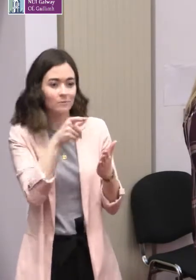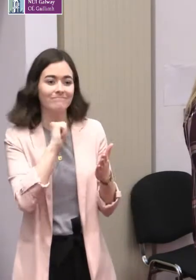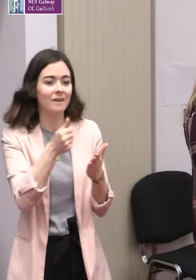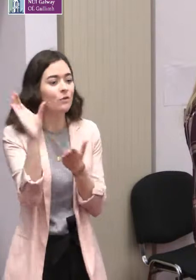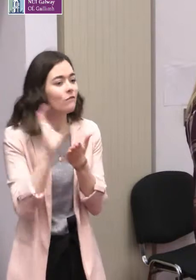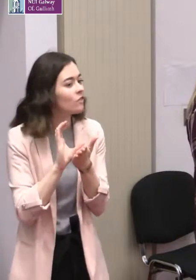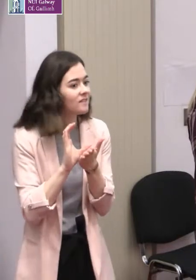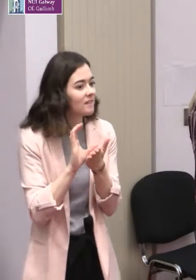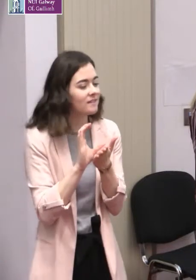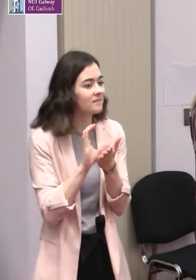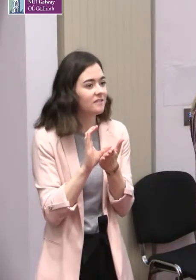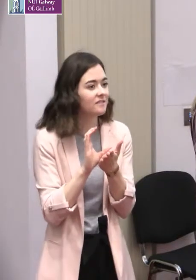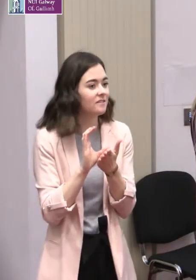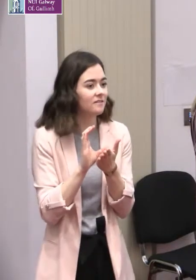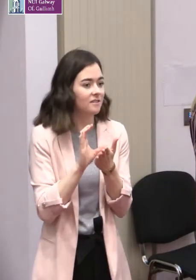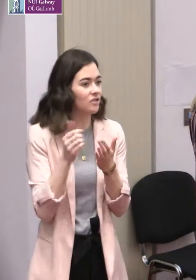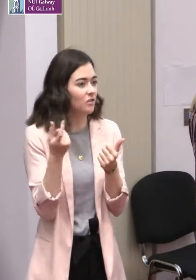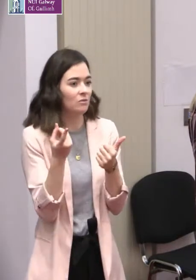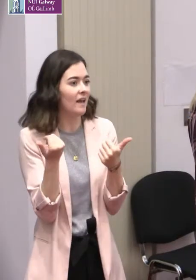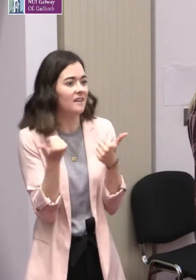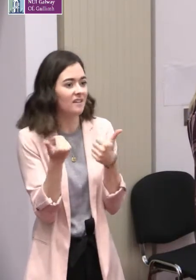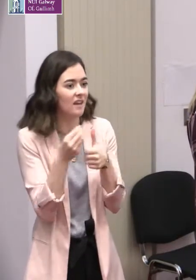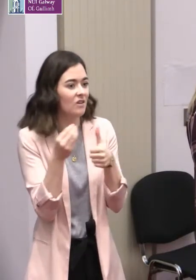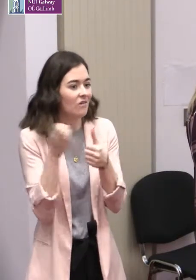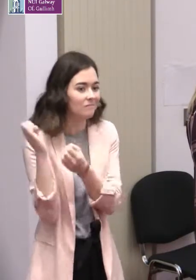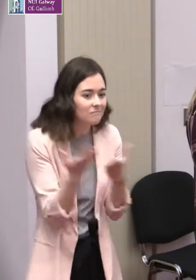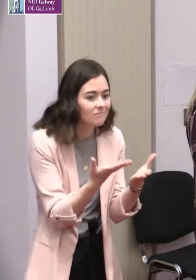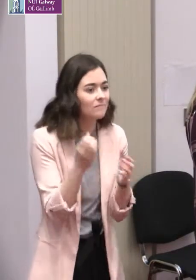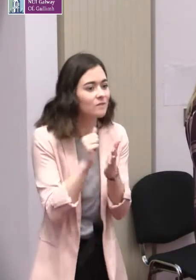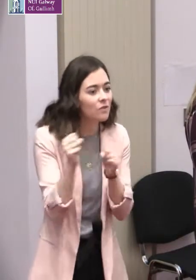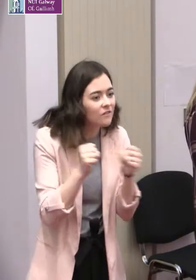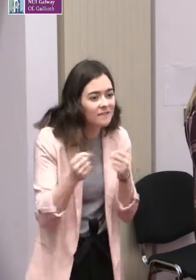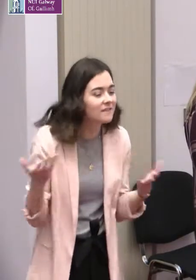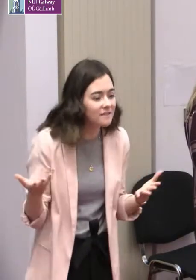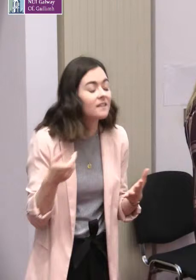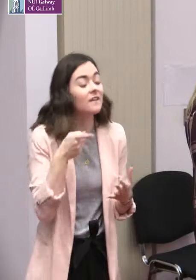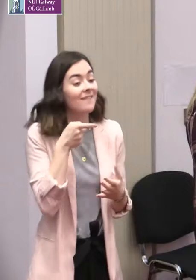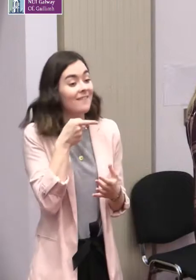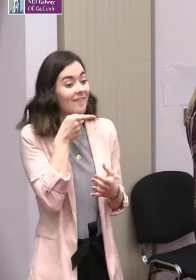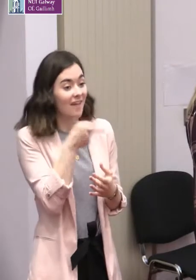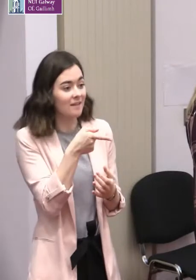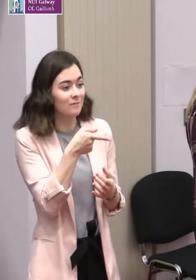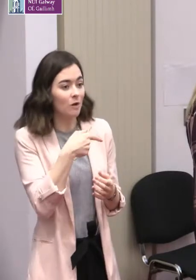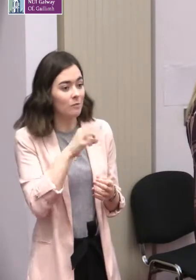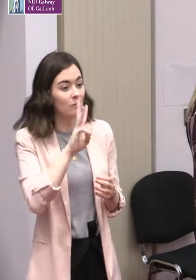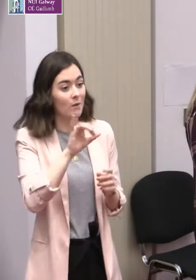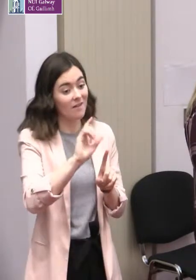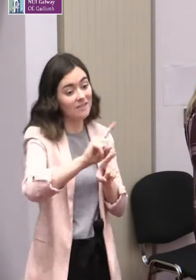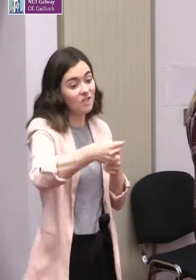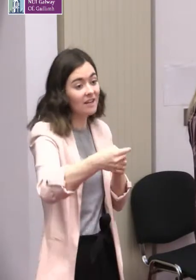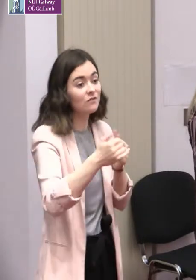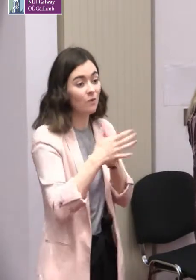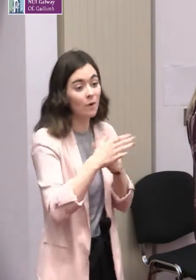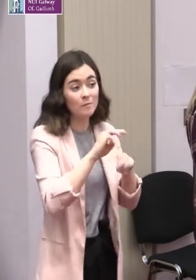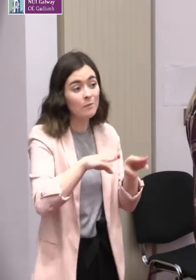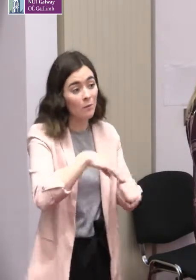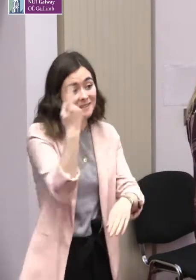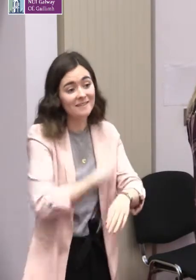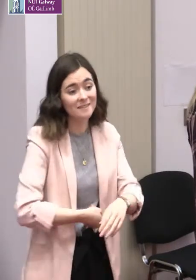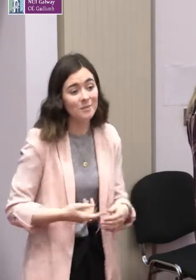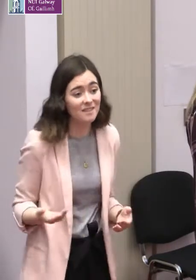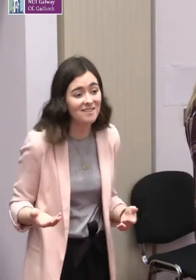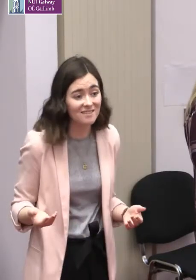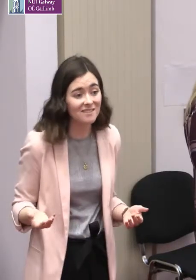to do other things and provide services, that would pose a challenge for people with disabilities.